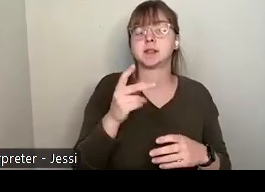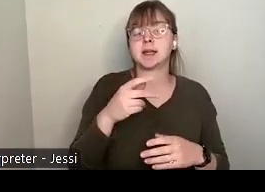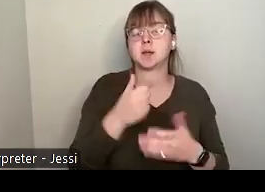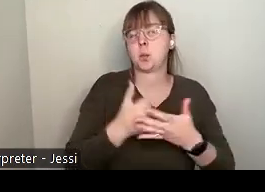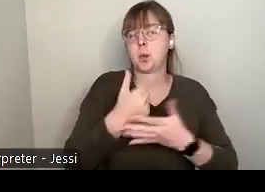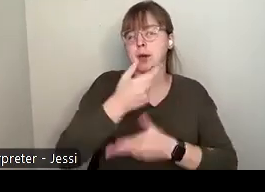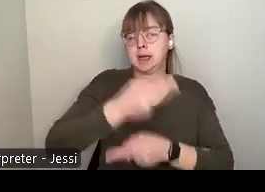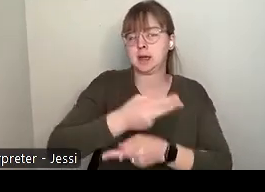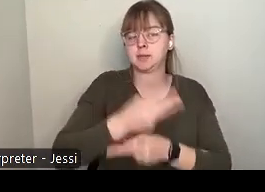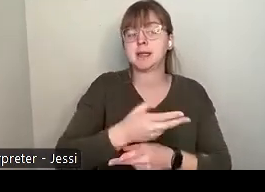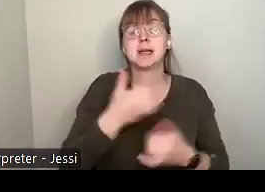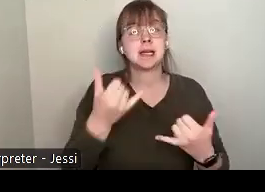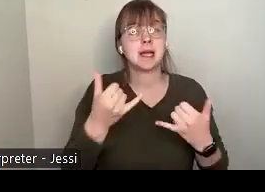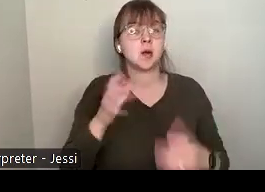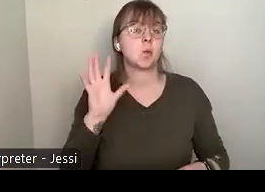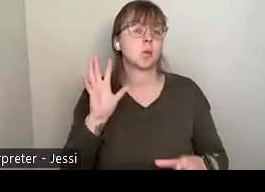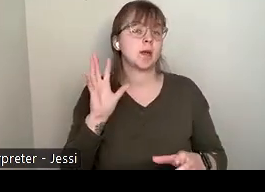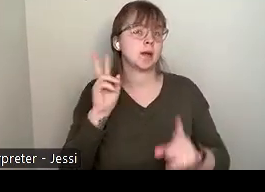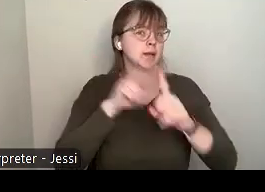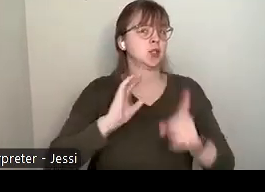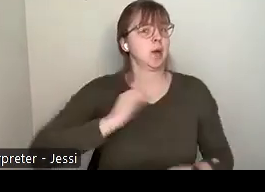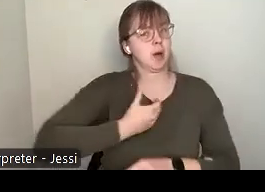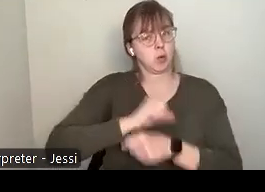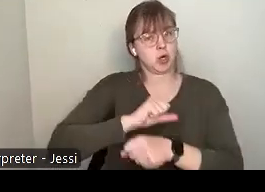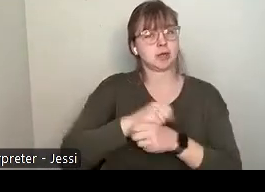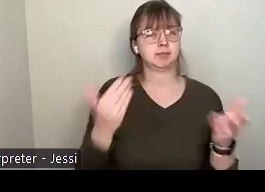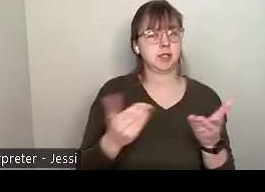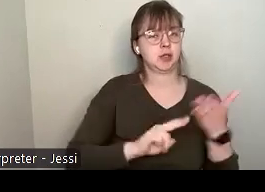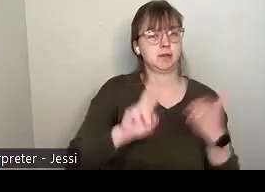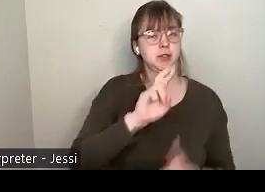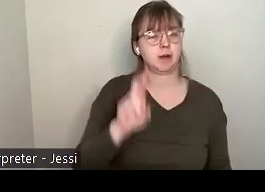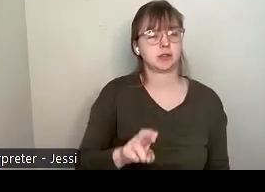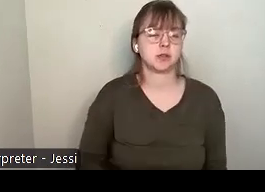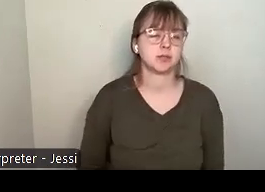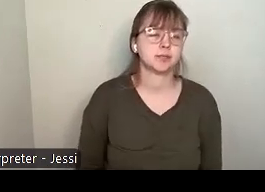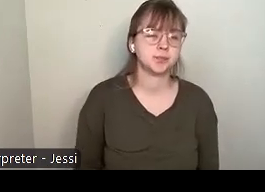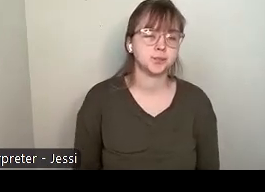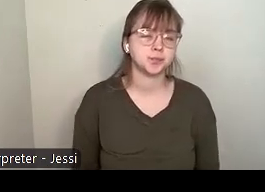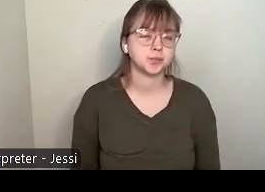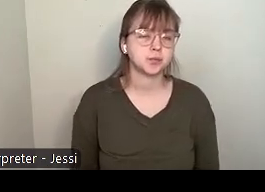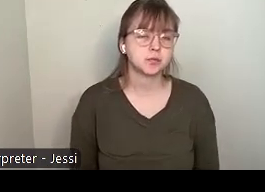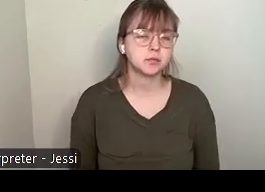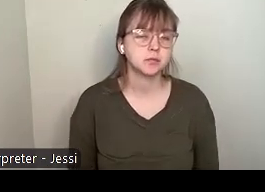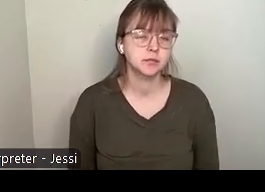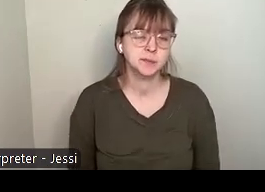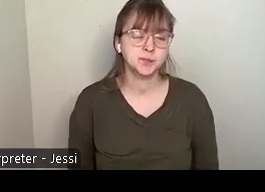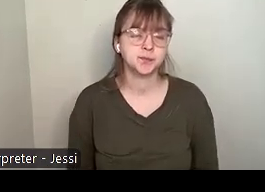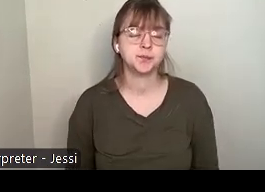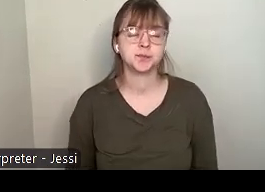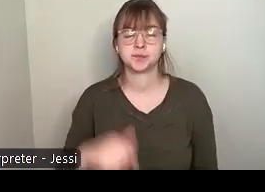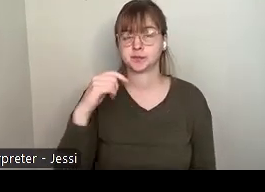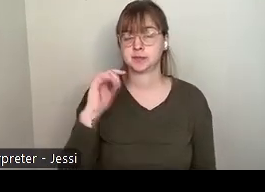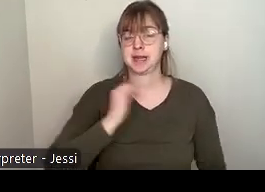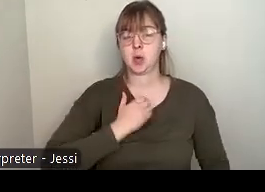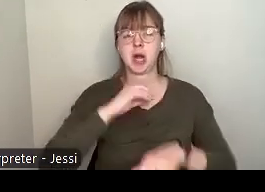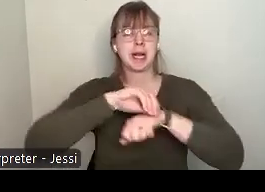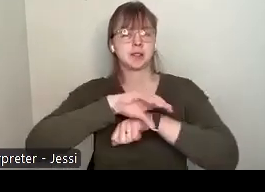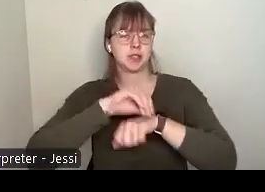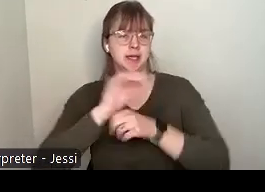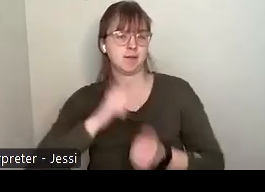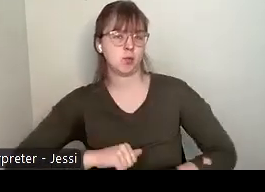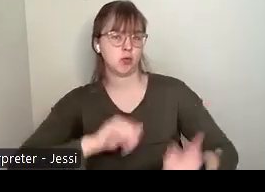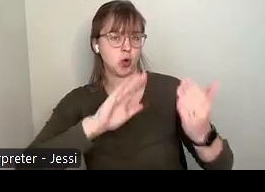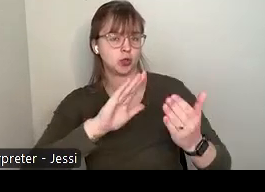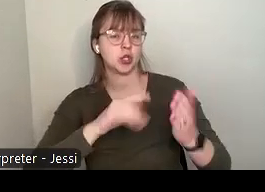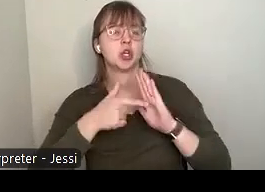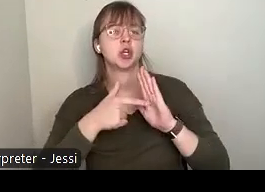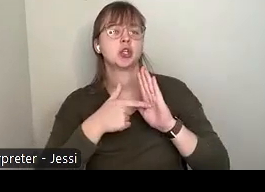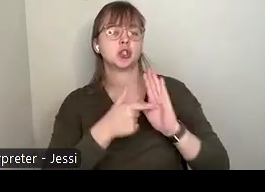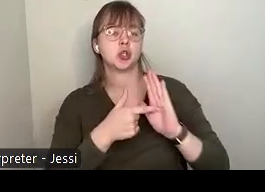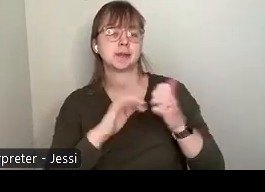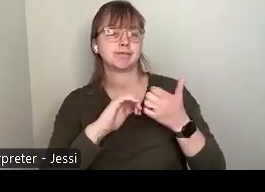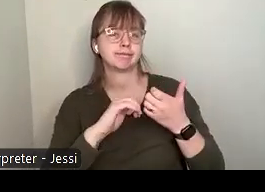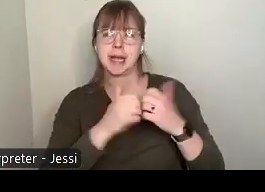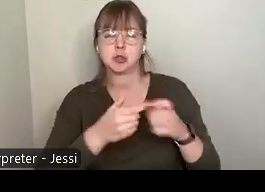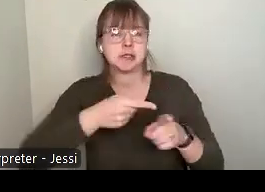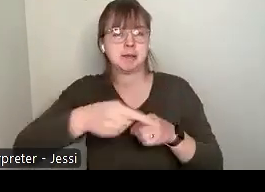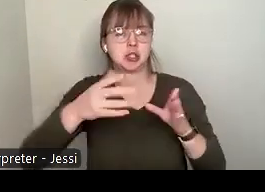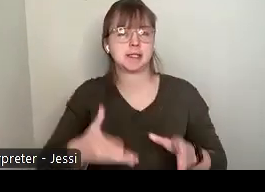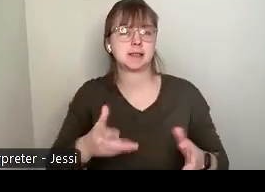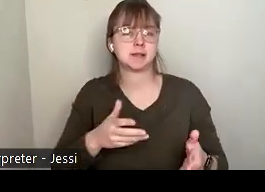centers this consultative stance um captures how Consultants engage and approach the work this is